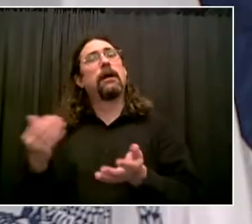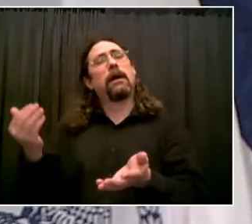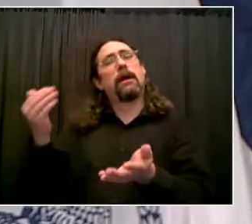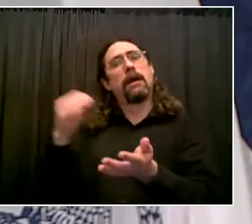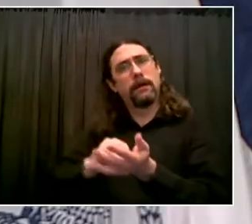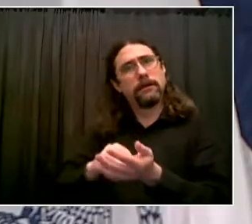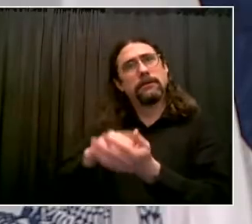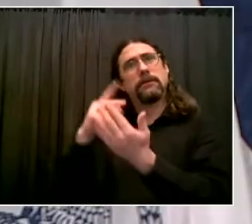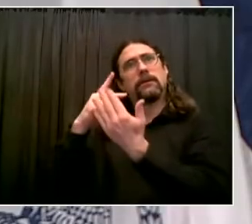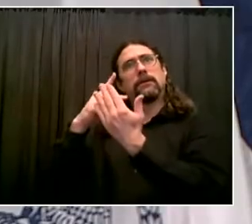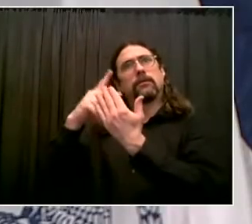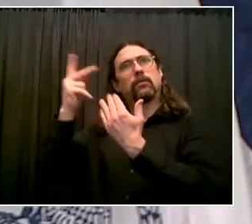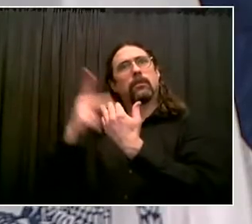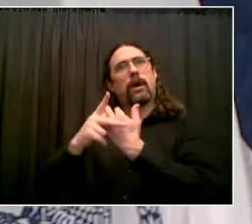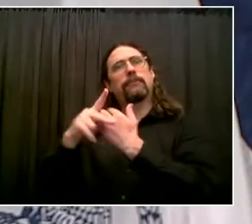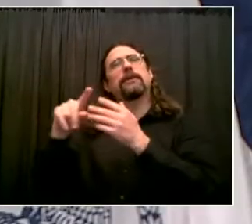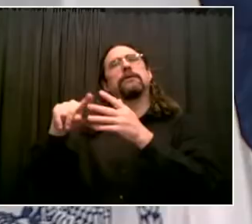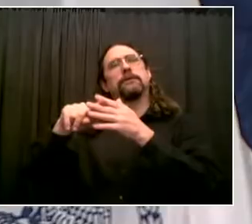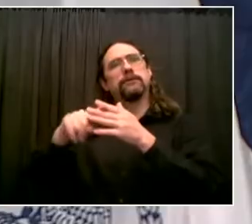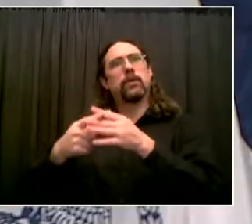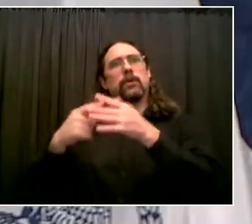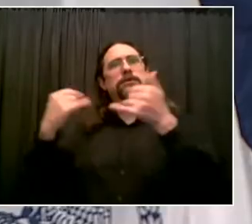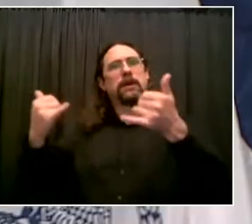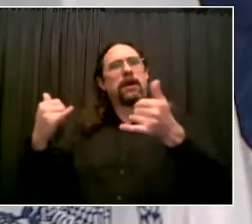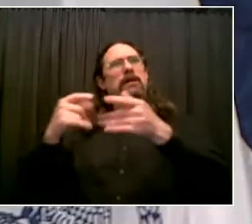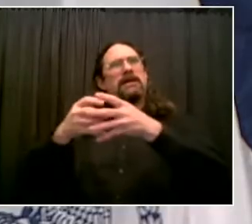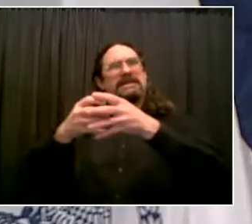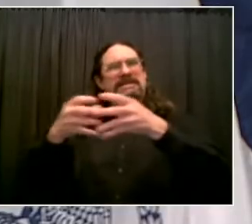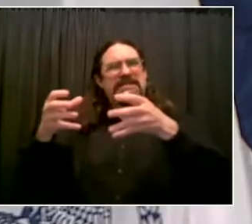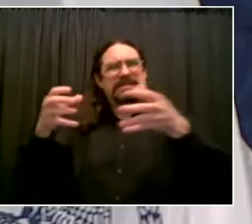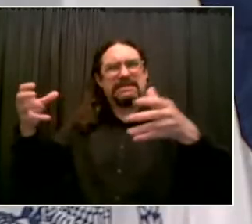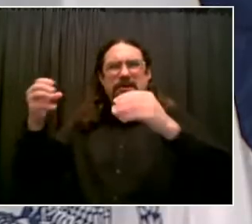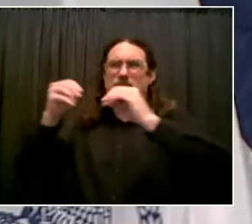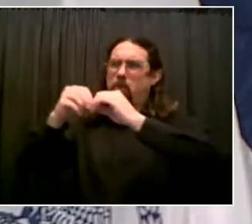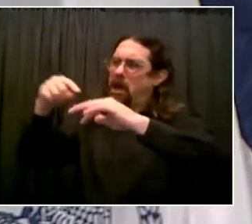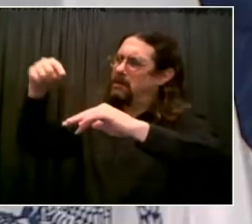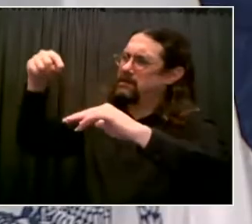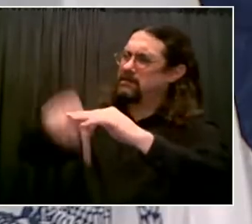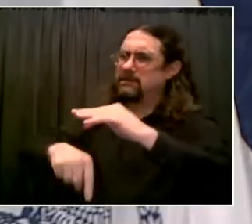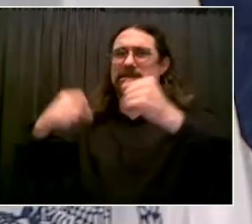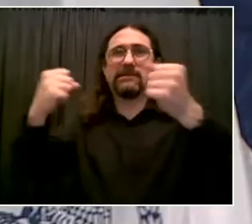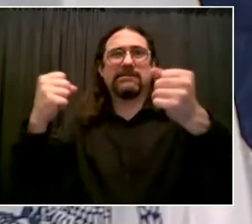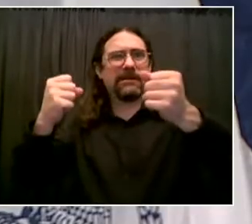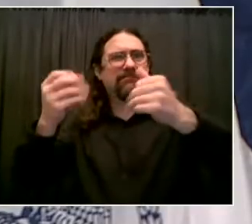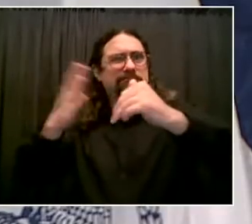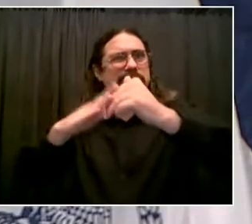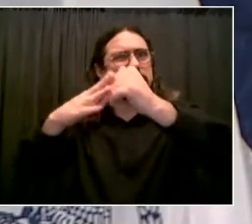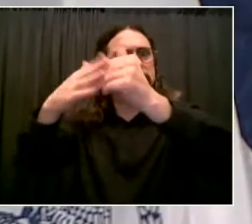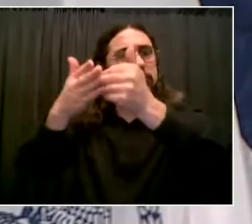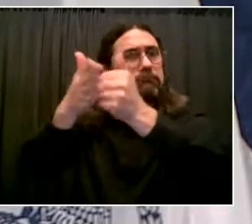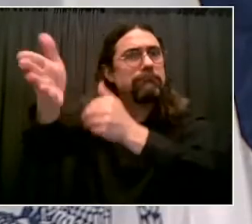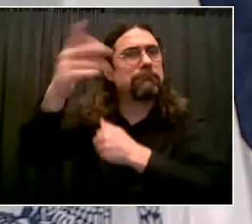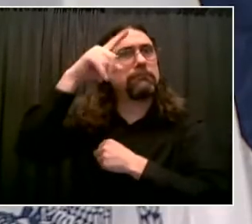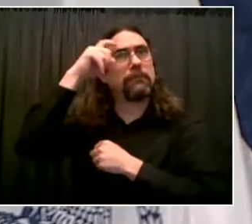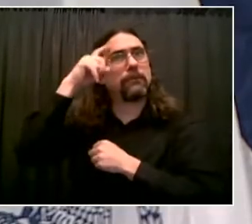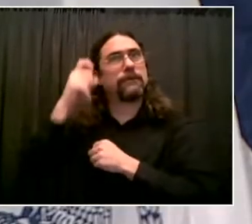TS HISUEMMR. ONE OF THE PROBLEMS THE